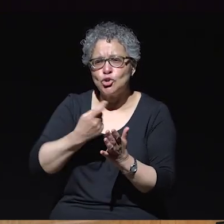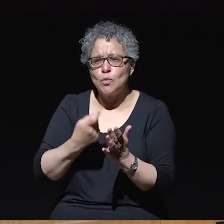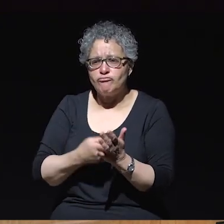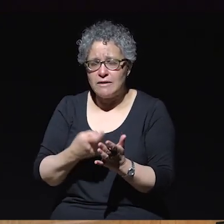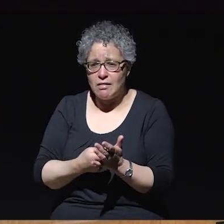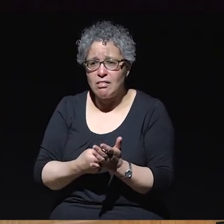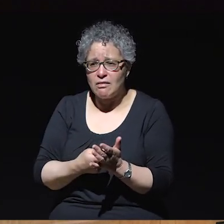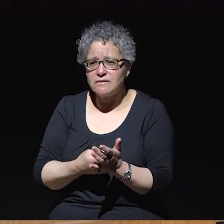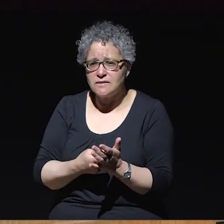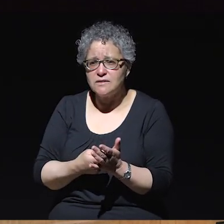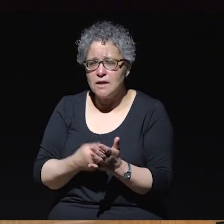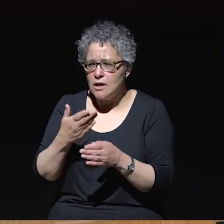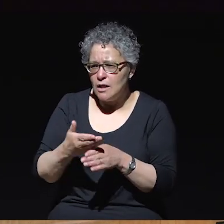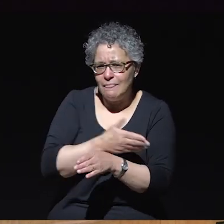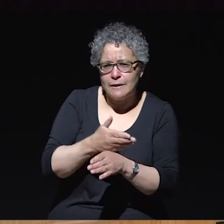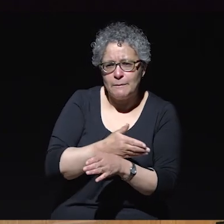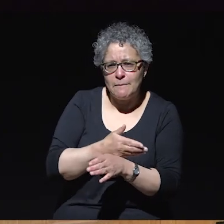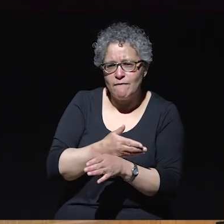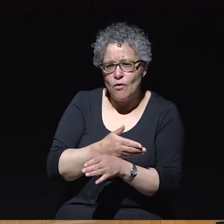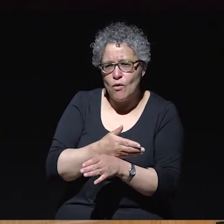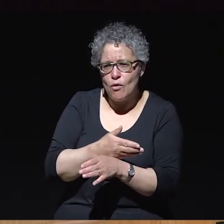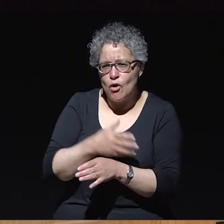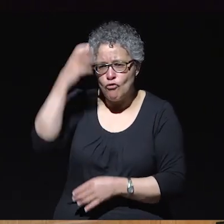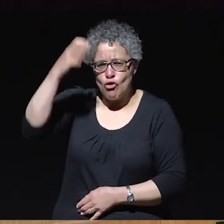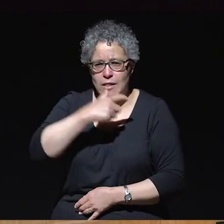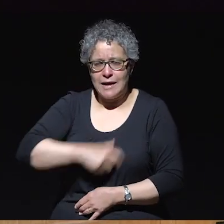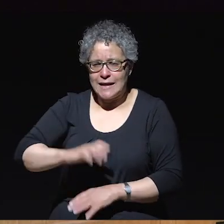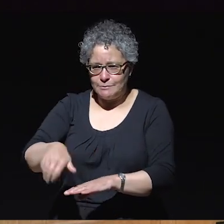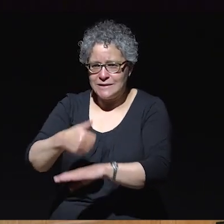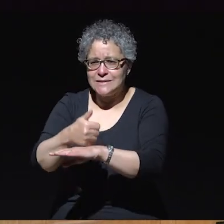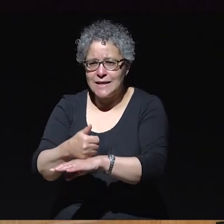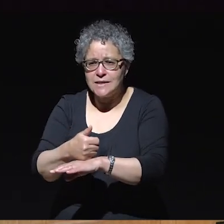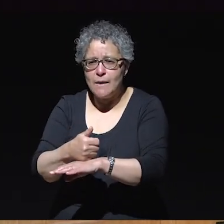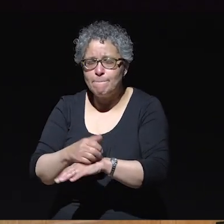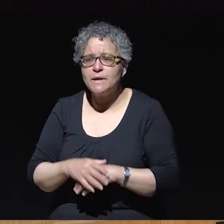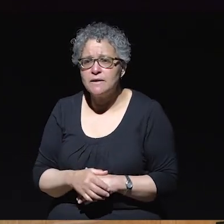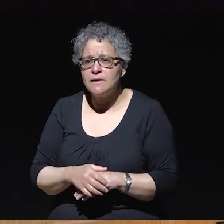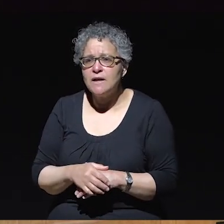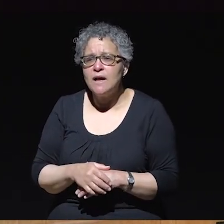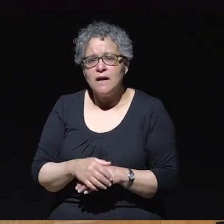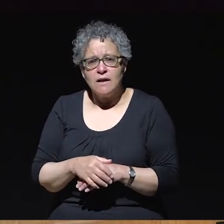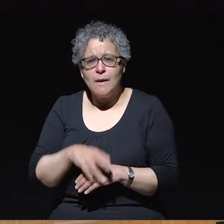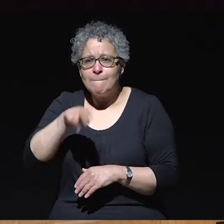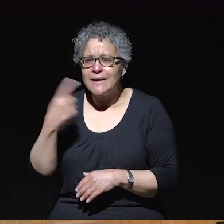of the Royal Academy in 1767. This painting is dated by Angelica Kauffman, who actually is a founding member of the Royal Academy.